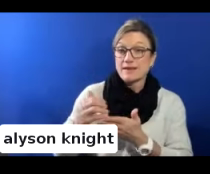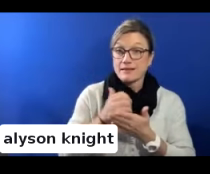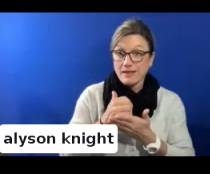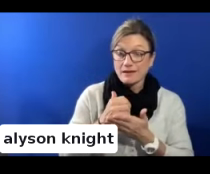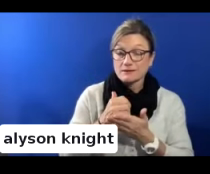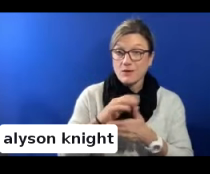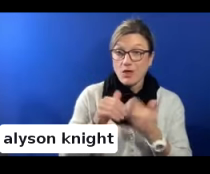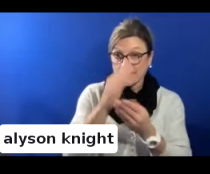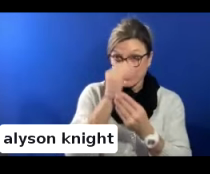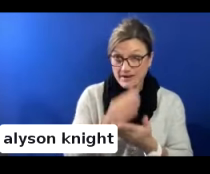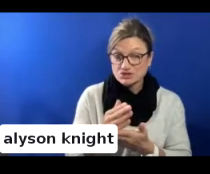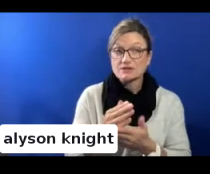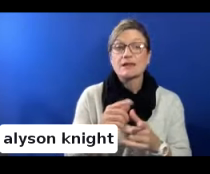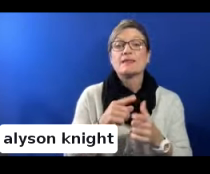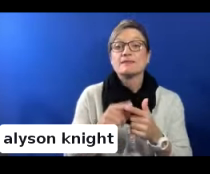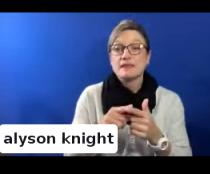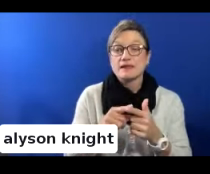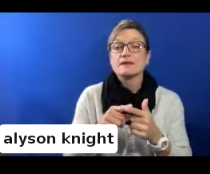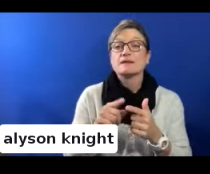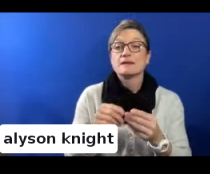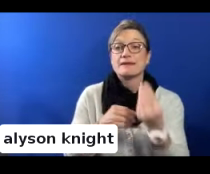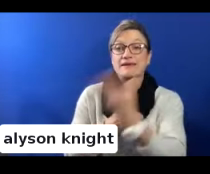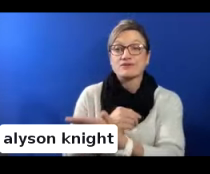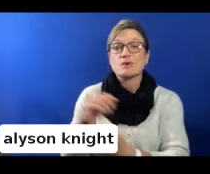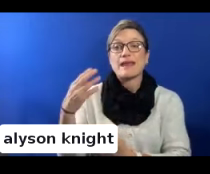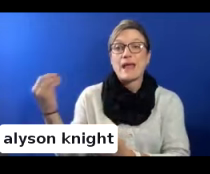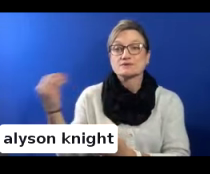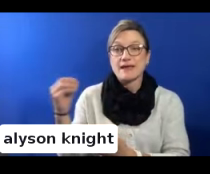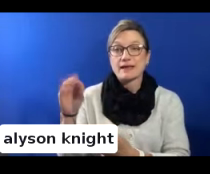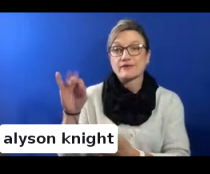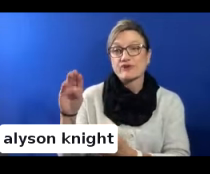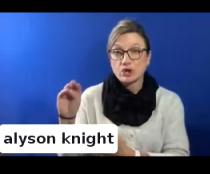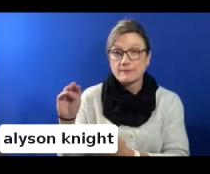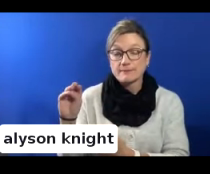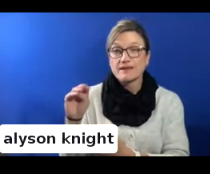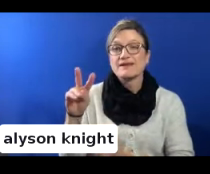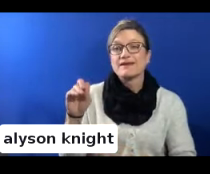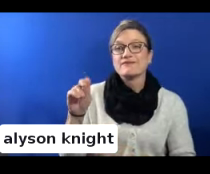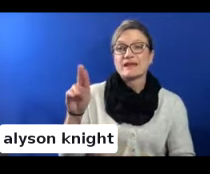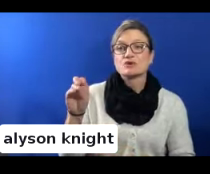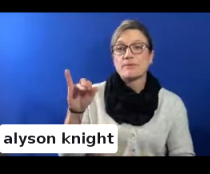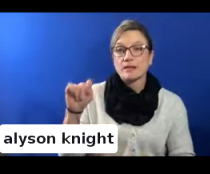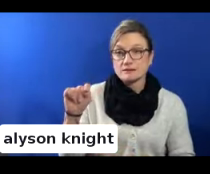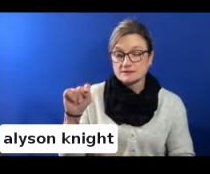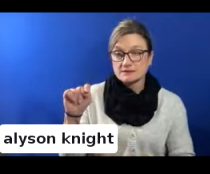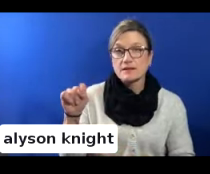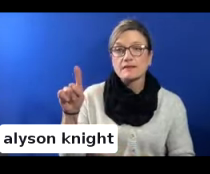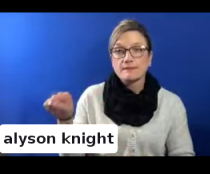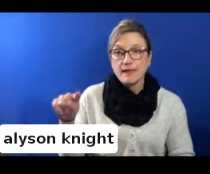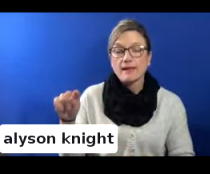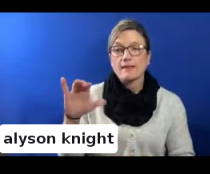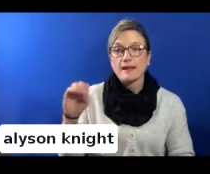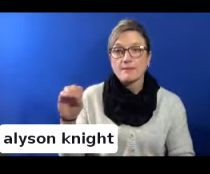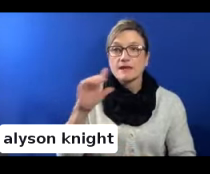by an outside firm, Vanderbilt, who will submit their report